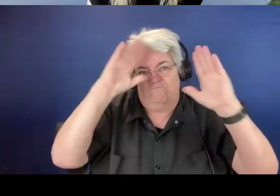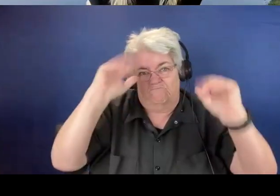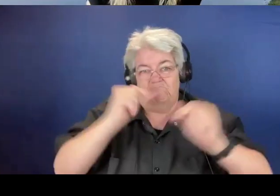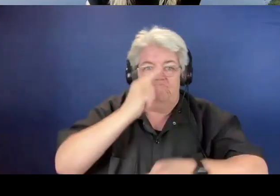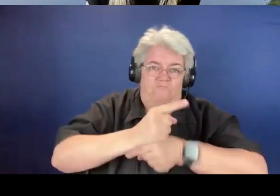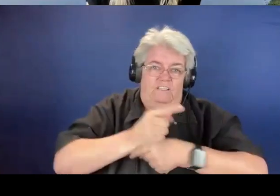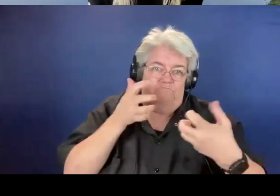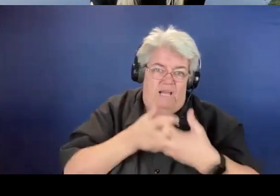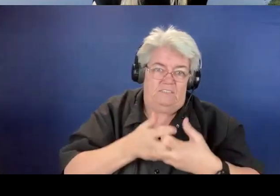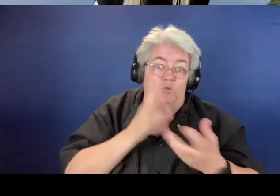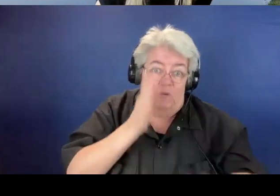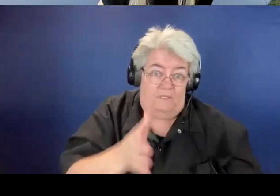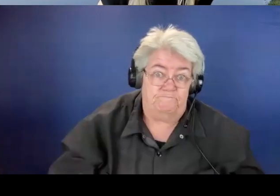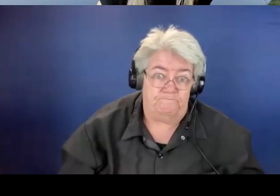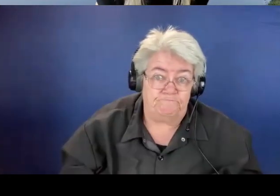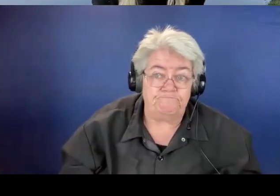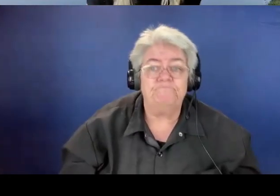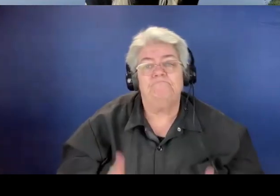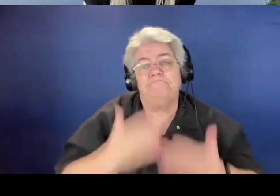So, what is our task?